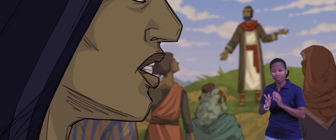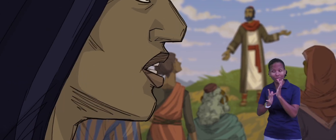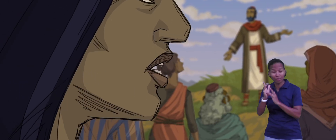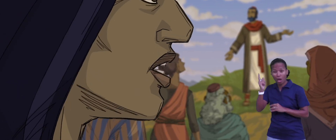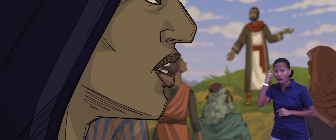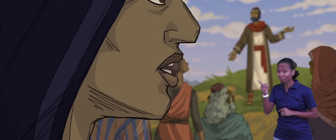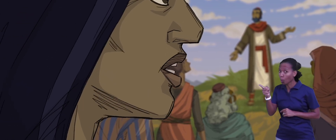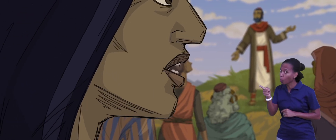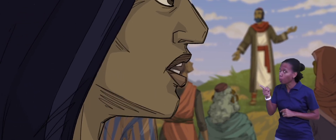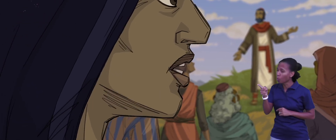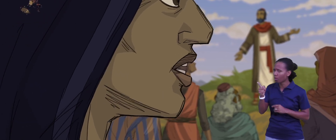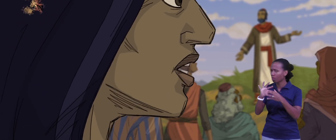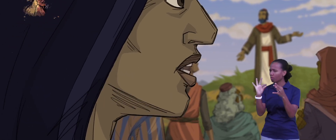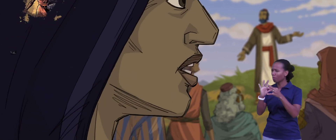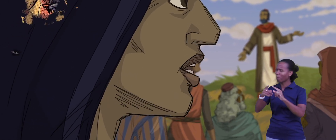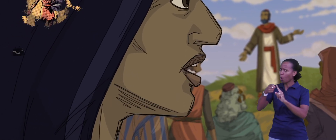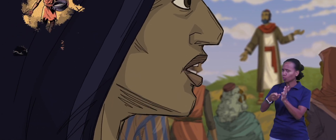Tim: Well, through riddles and parables, Jesus could make